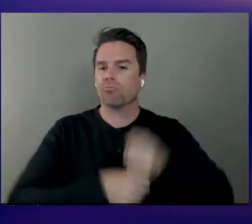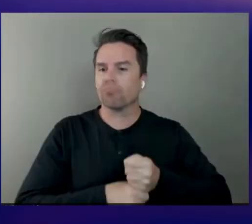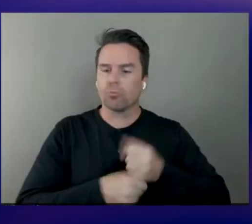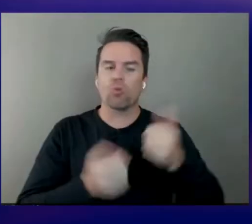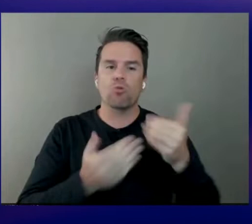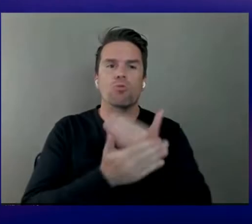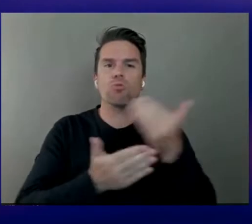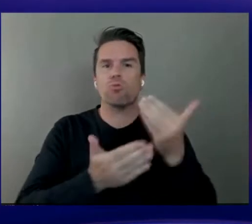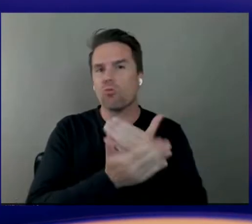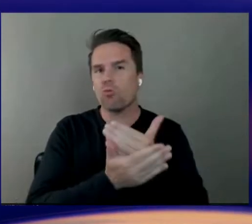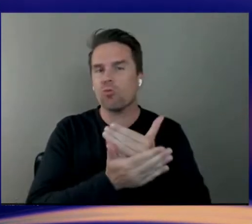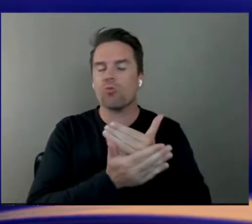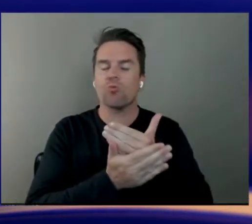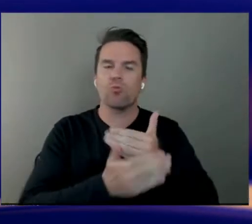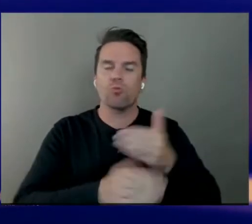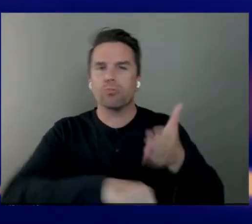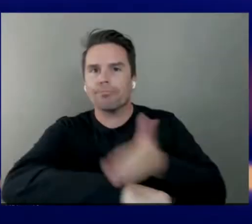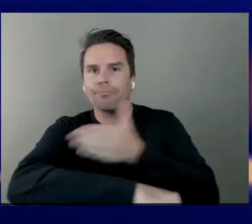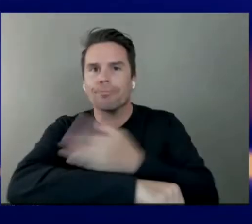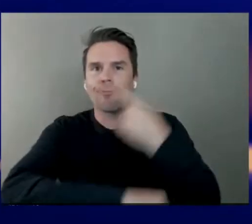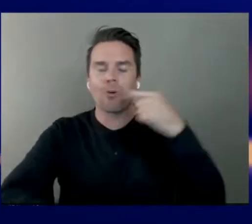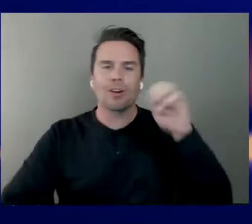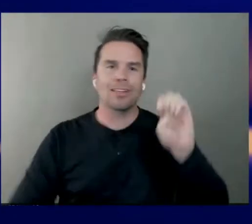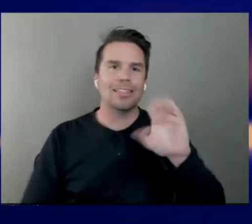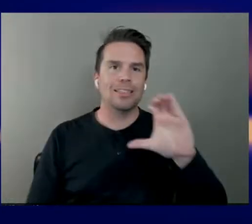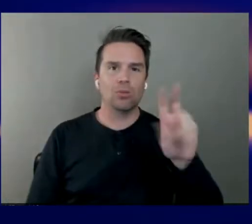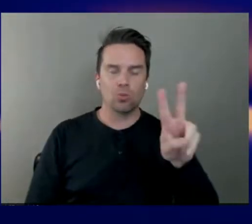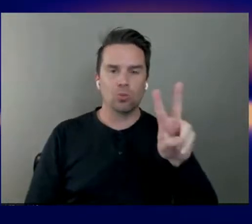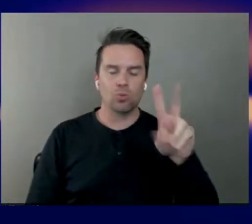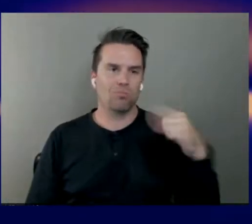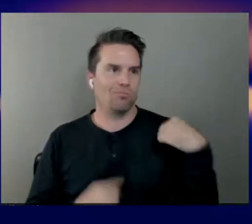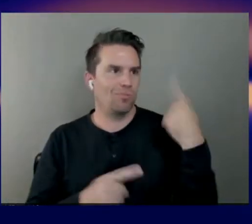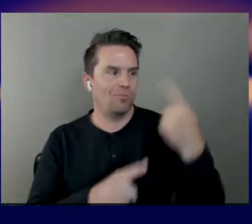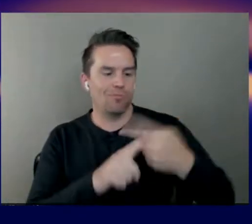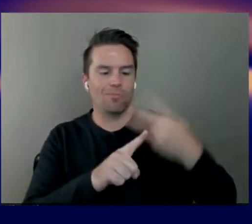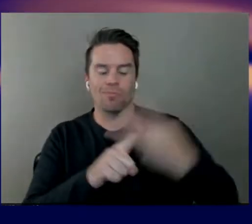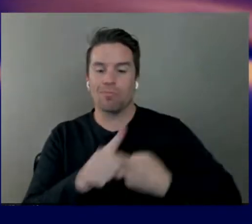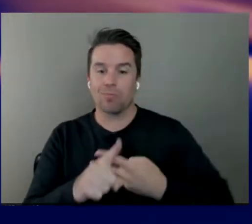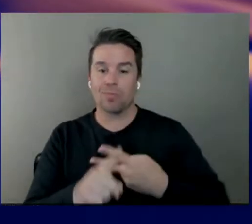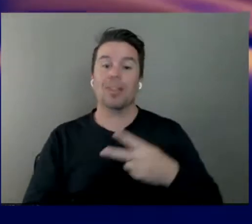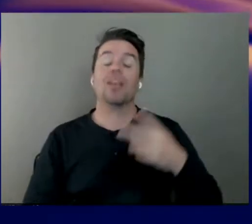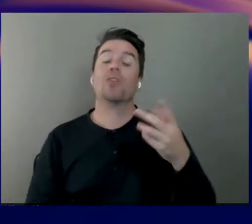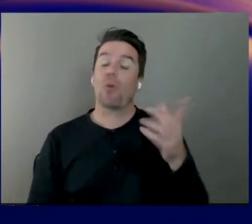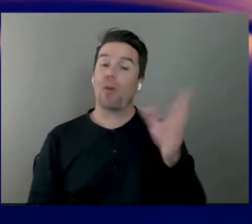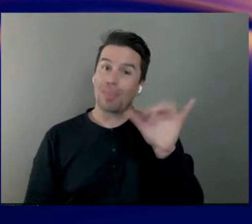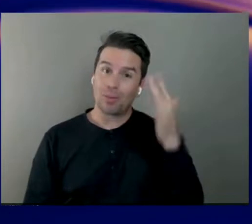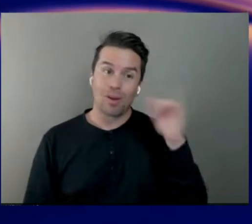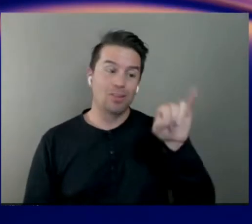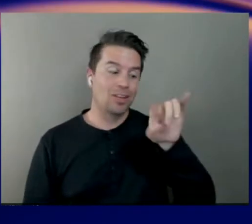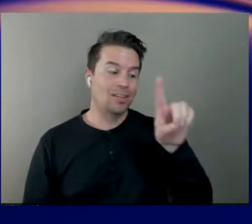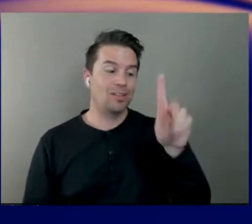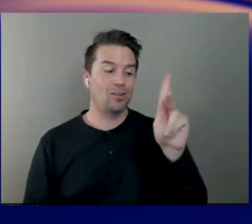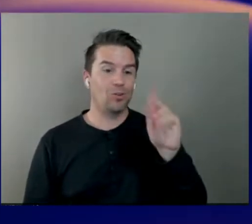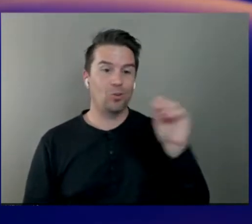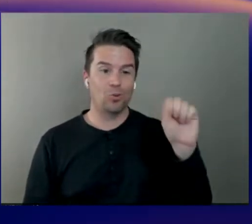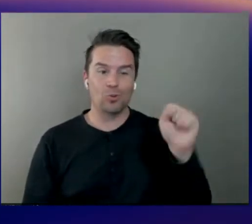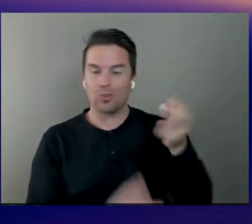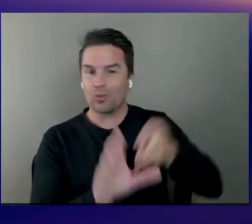over the last few months and to do that, we're joined by JD Koos. Welcome JD. Would you like to go ahead and introduce yourself